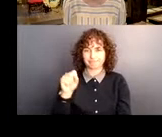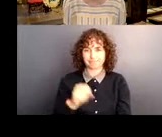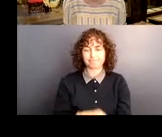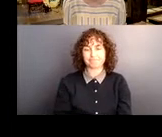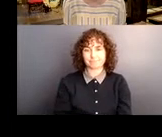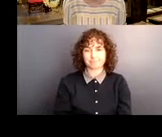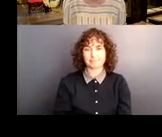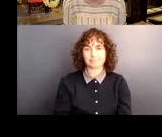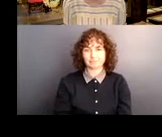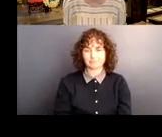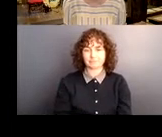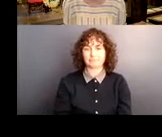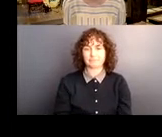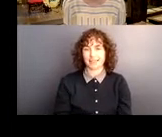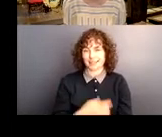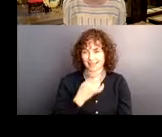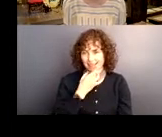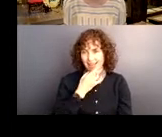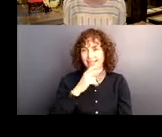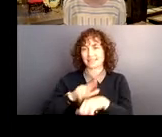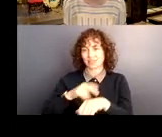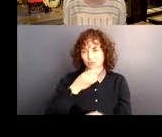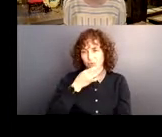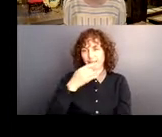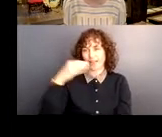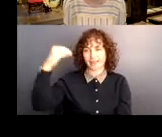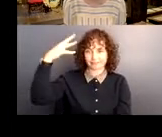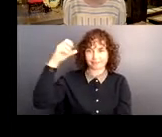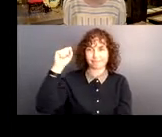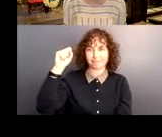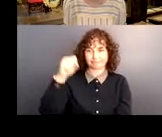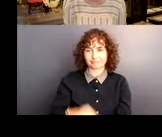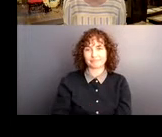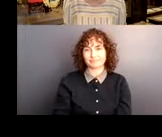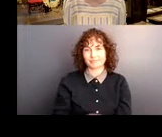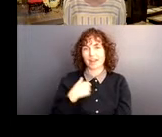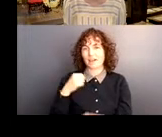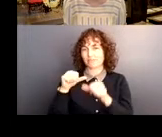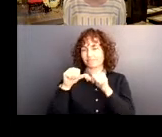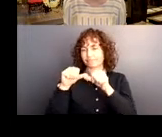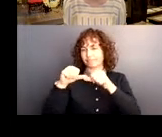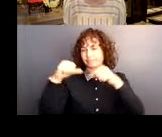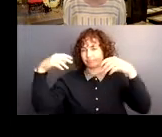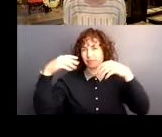because nicely there's a lot of natural light and I keep the lights off near the window